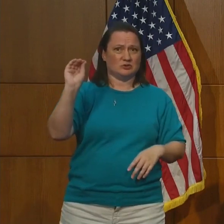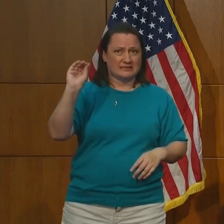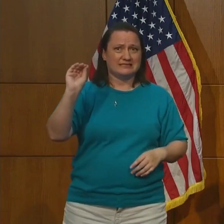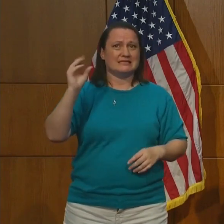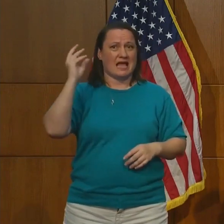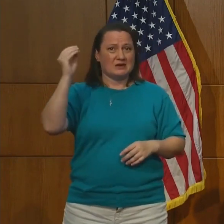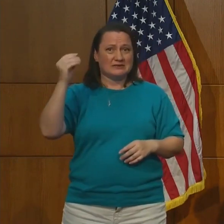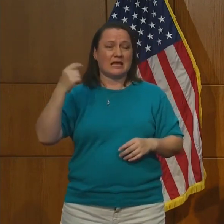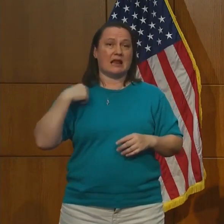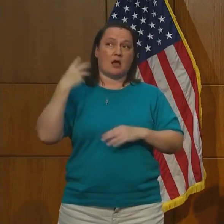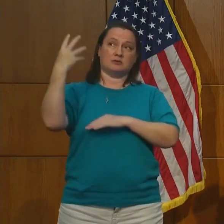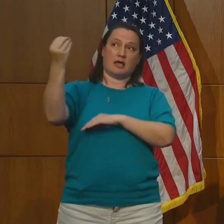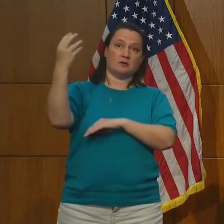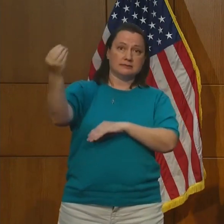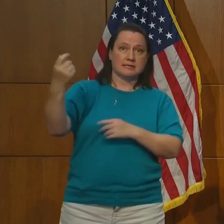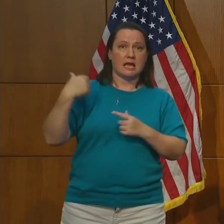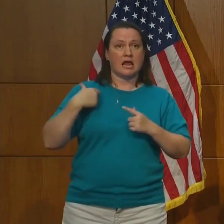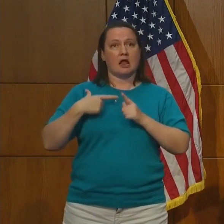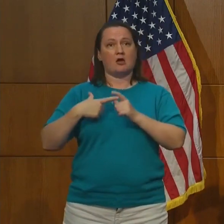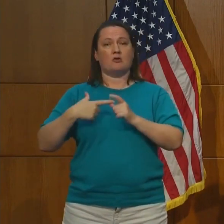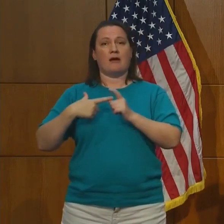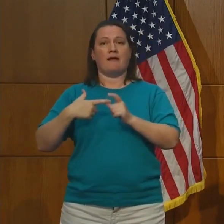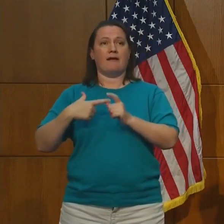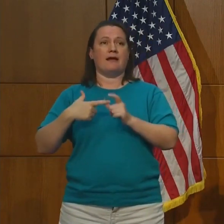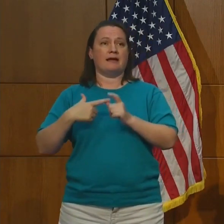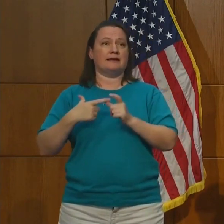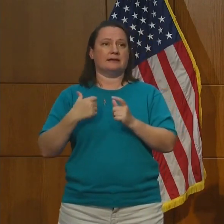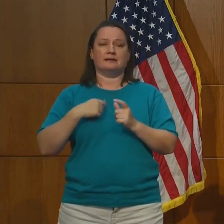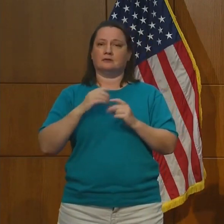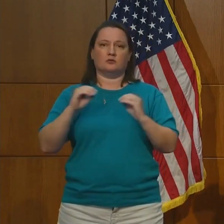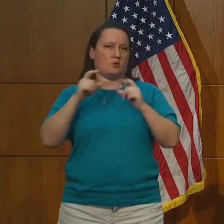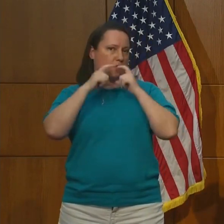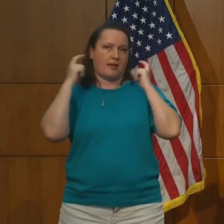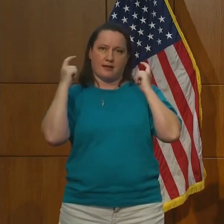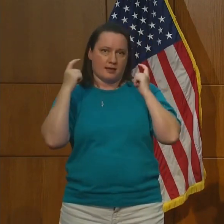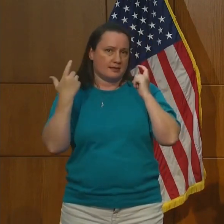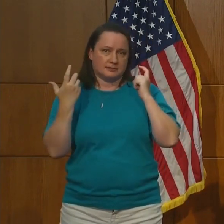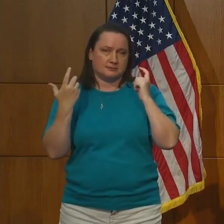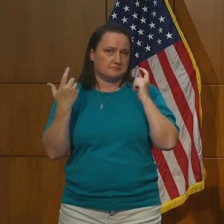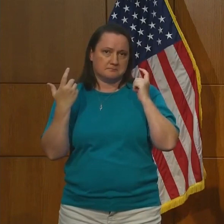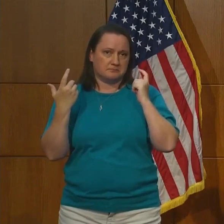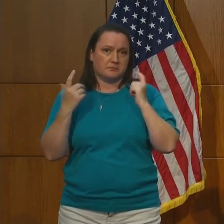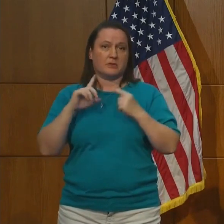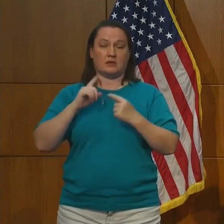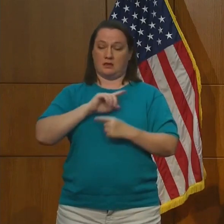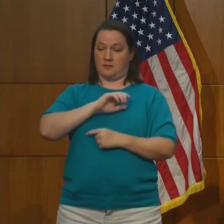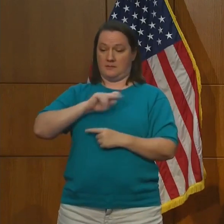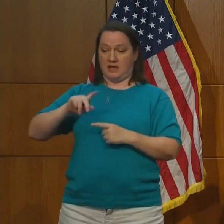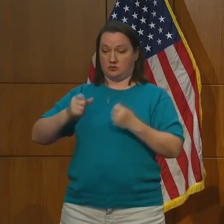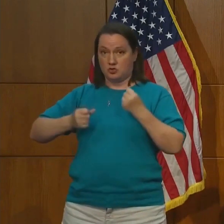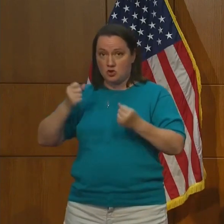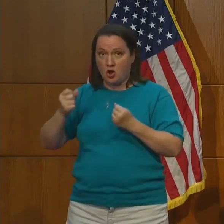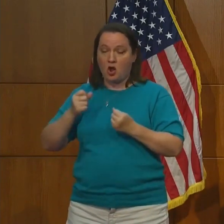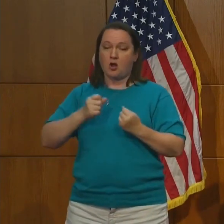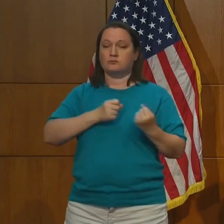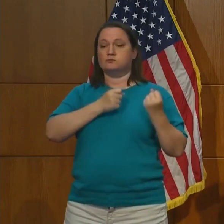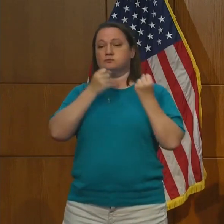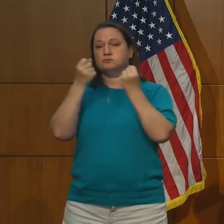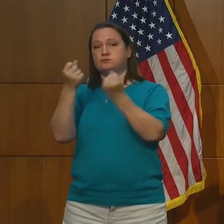THIS PAST WEEKEND. AND IT MIGHT NOT BE A DEER NOT OF SHORT LIST